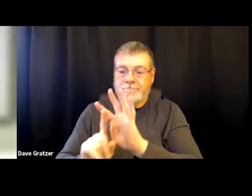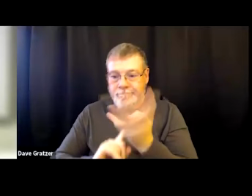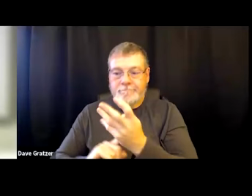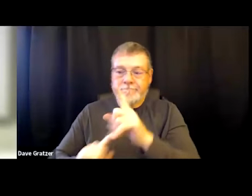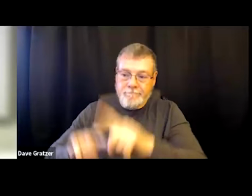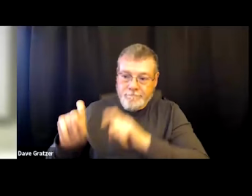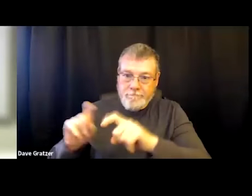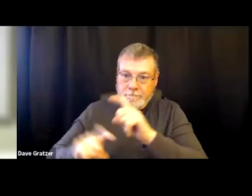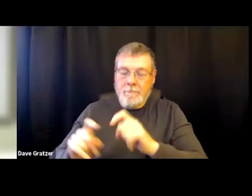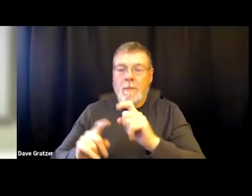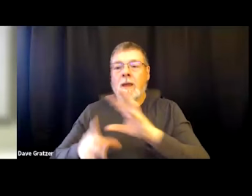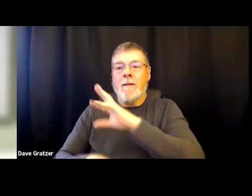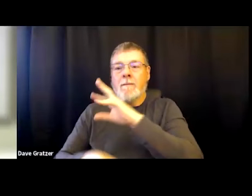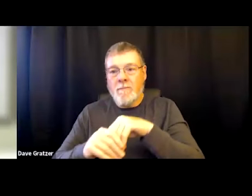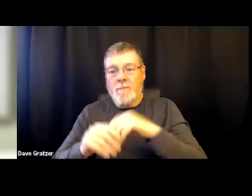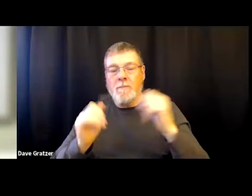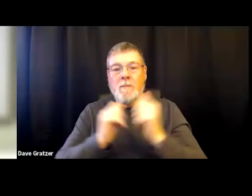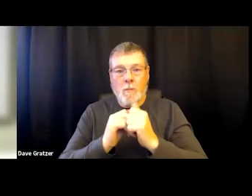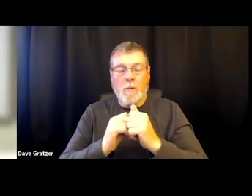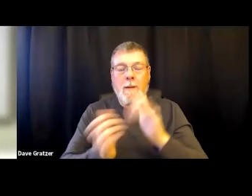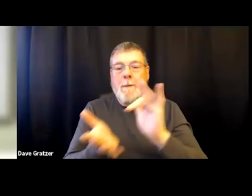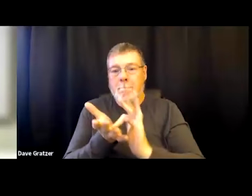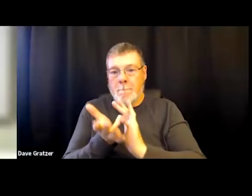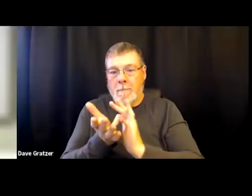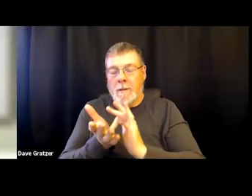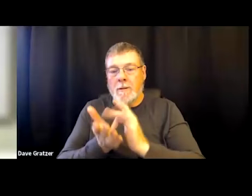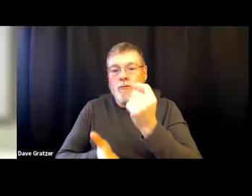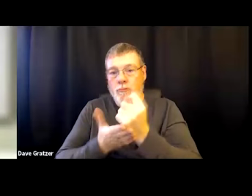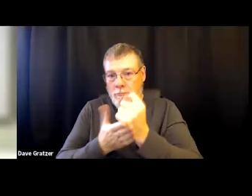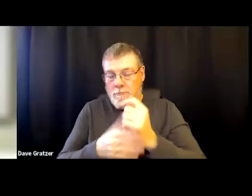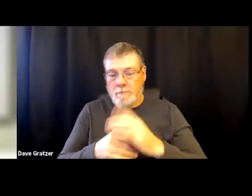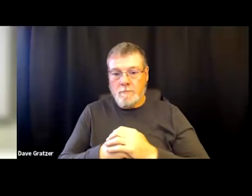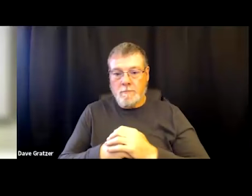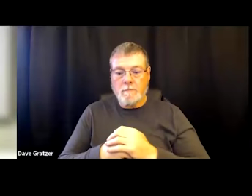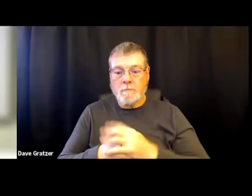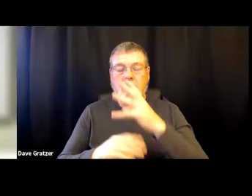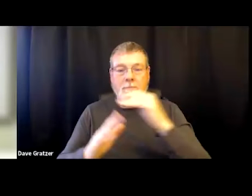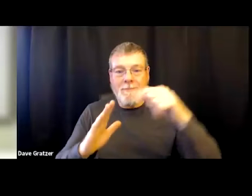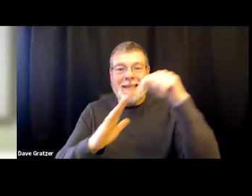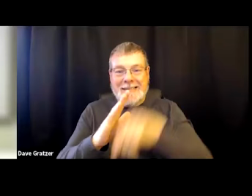and involvement in medication assisted treatment and intensive psychosocial treatment.